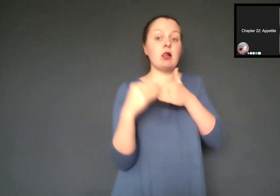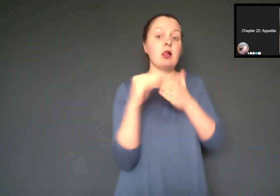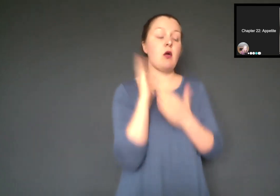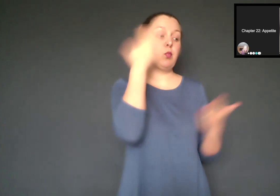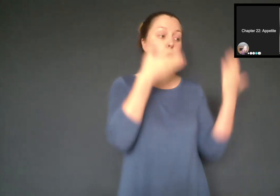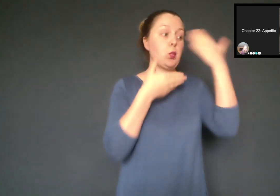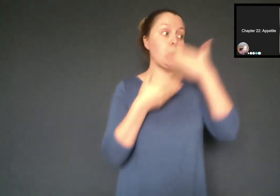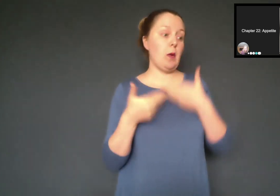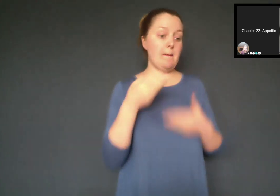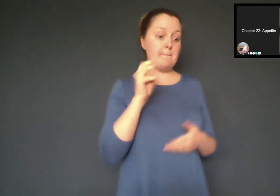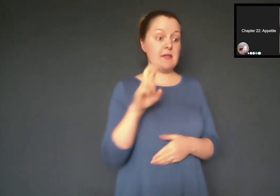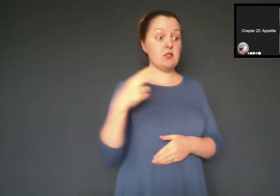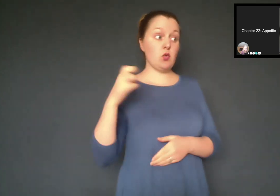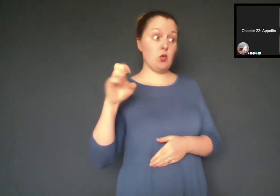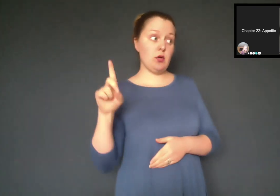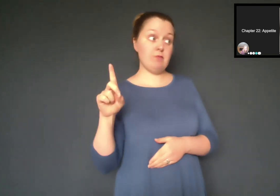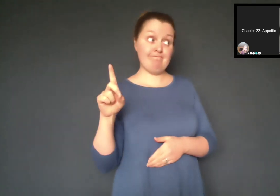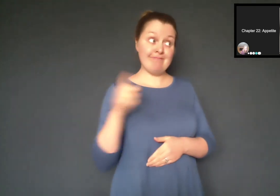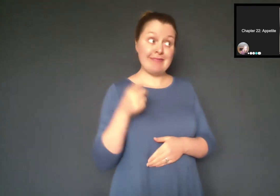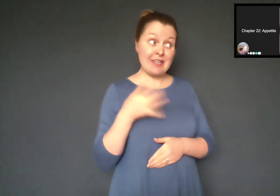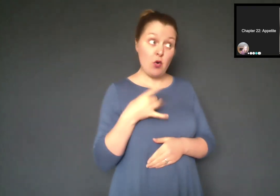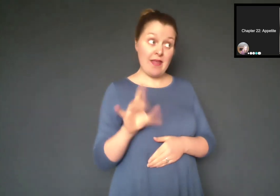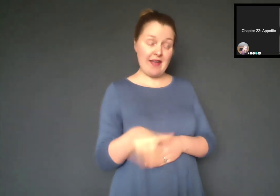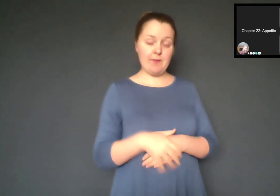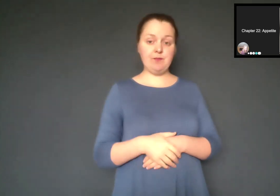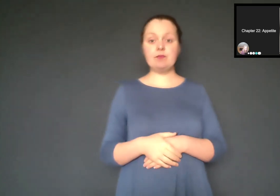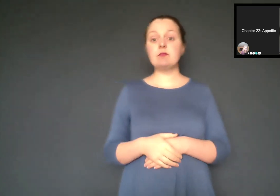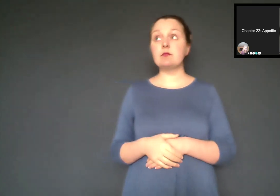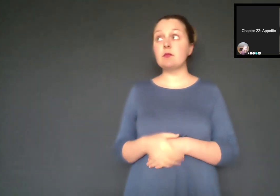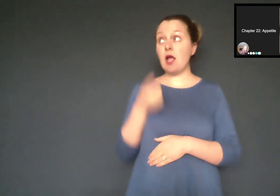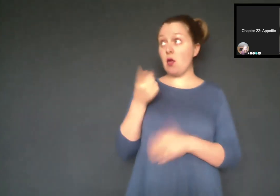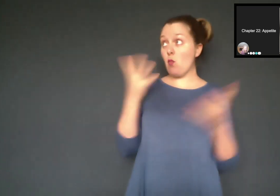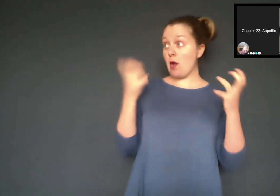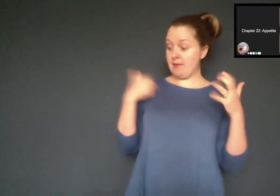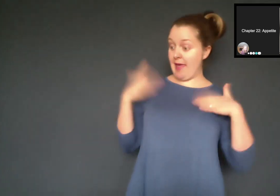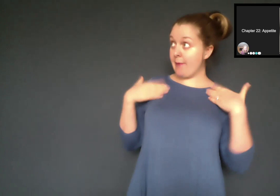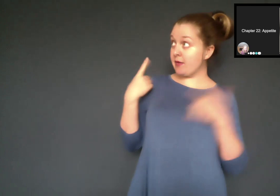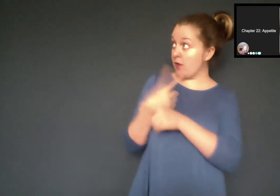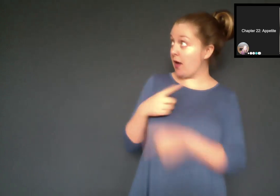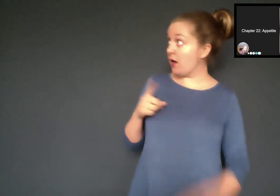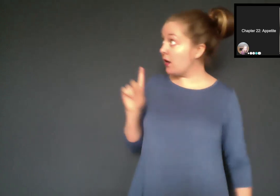because he doesn't like that kind of game he wants me happy doesn't he harvey said of course